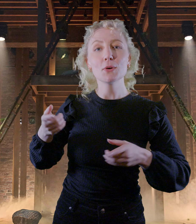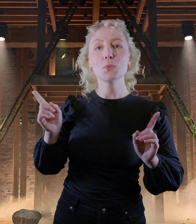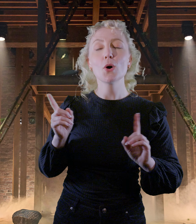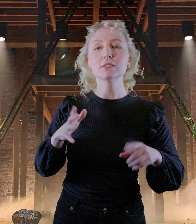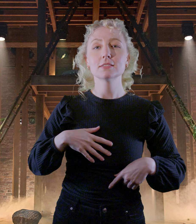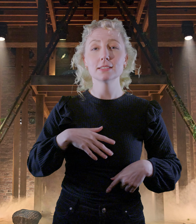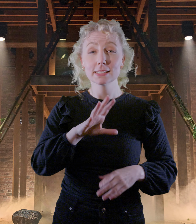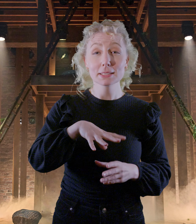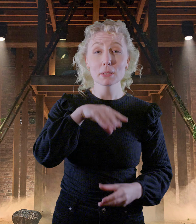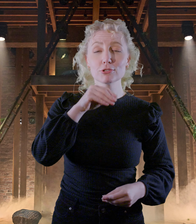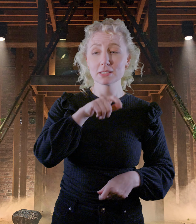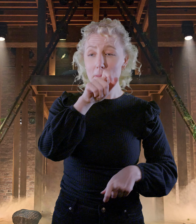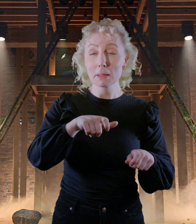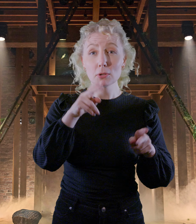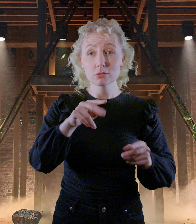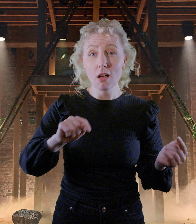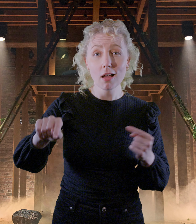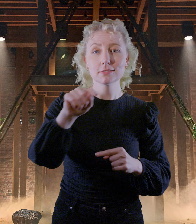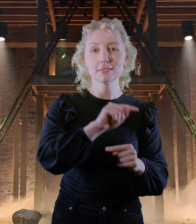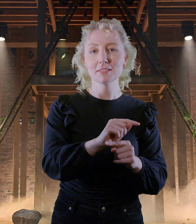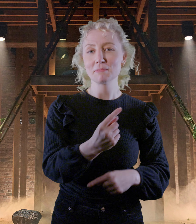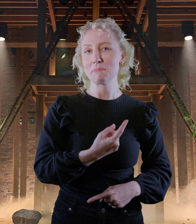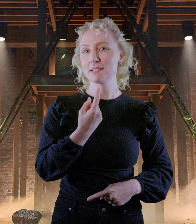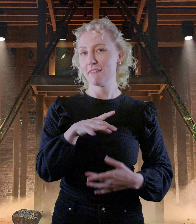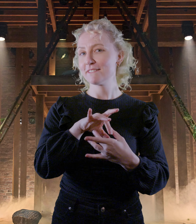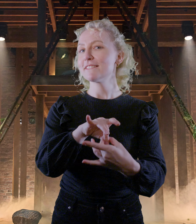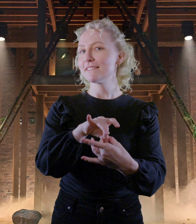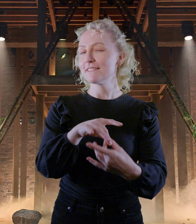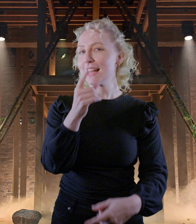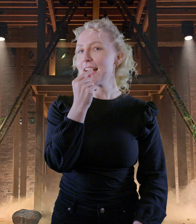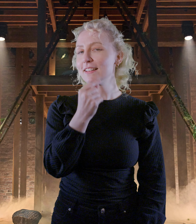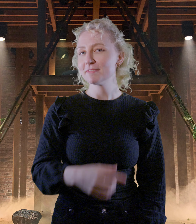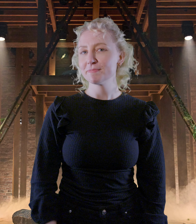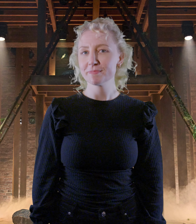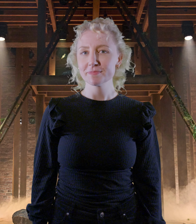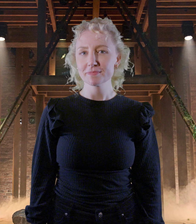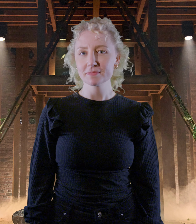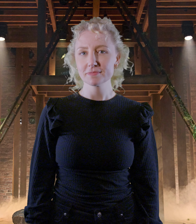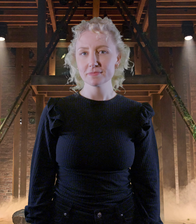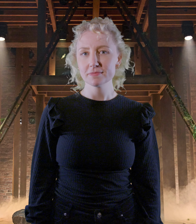and says that people who have died are only a single wall’s distance away.